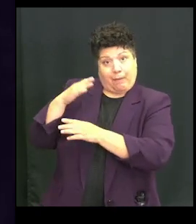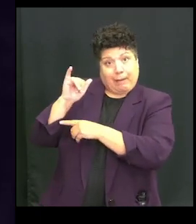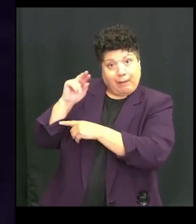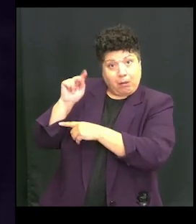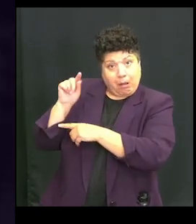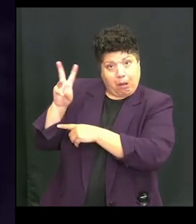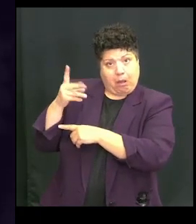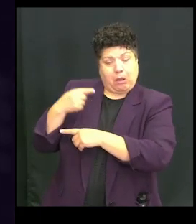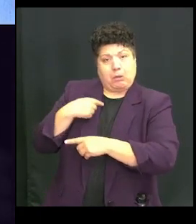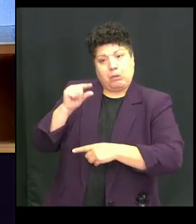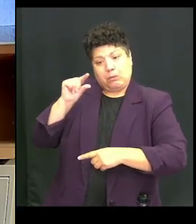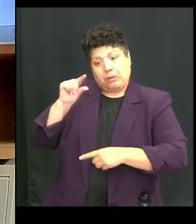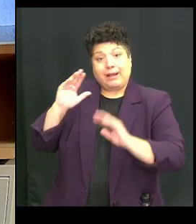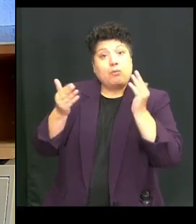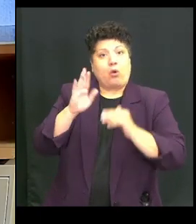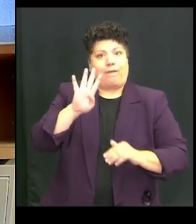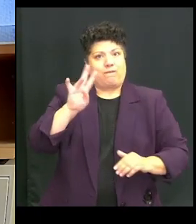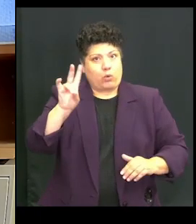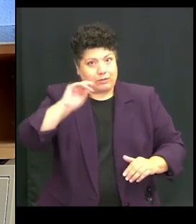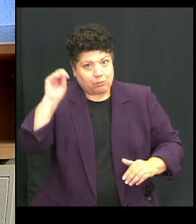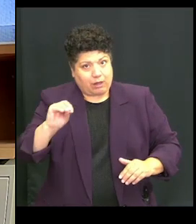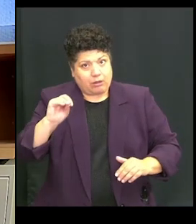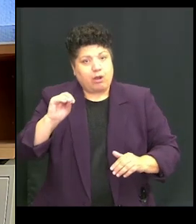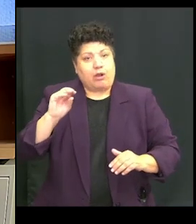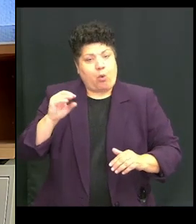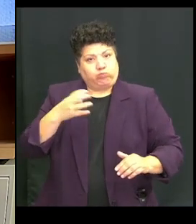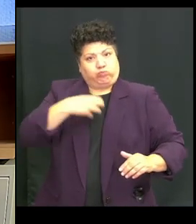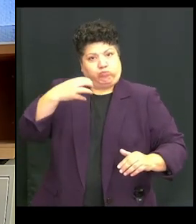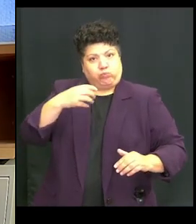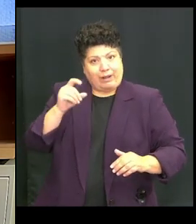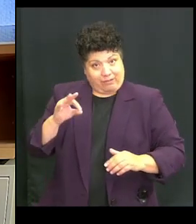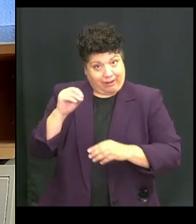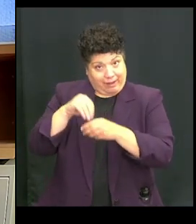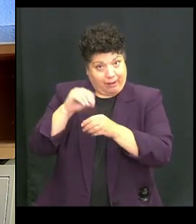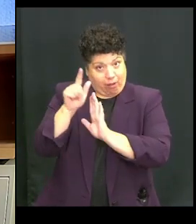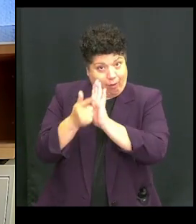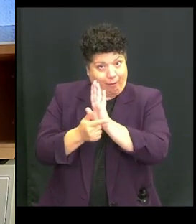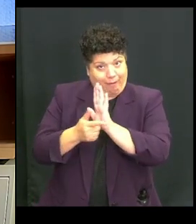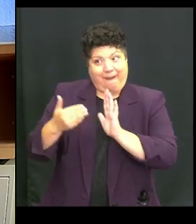And this has implications for the relationships we pursue.